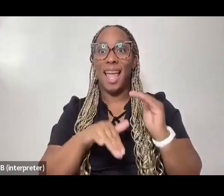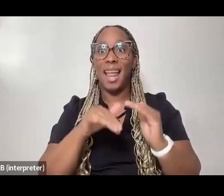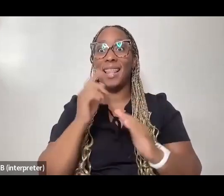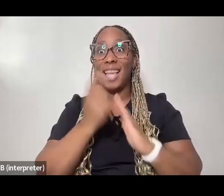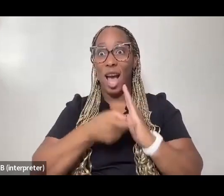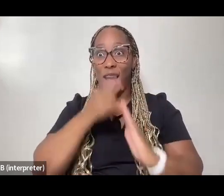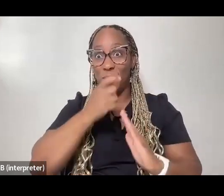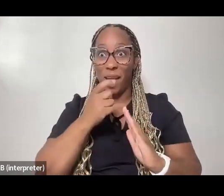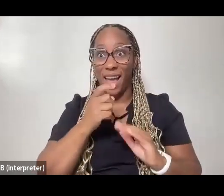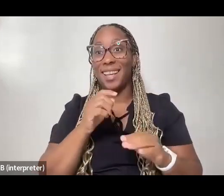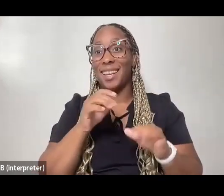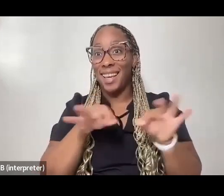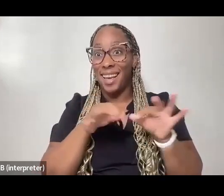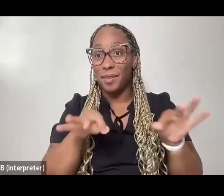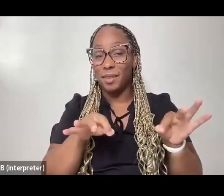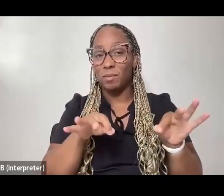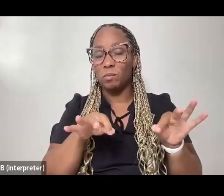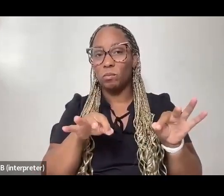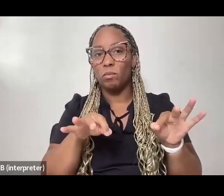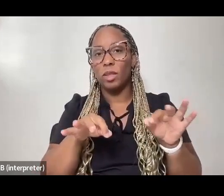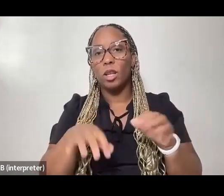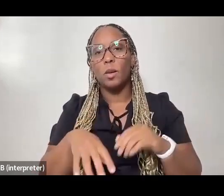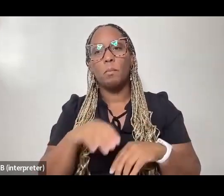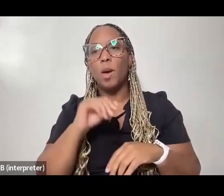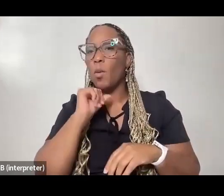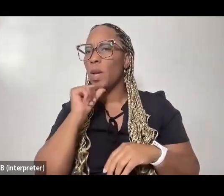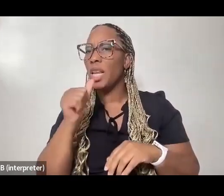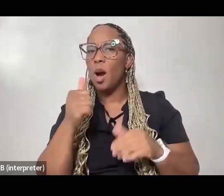do. We do not have that leeway when